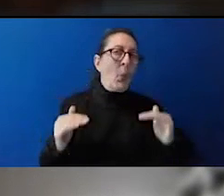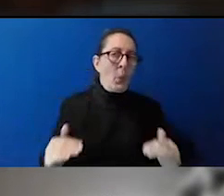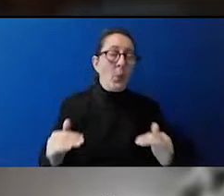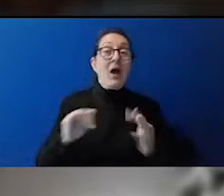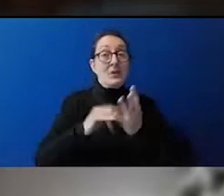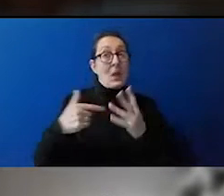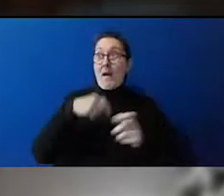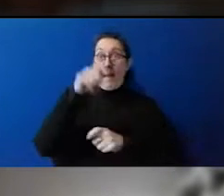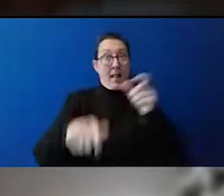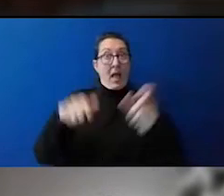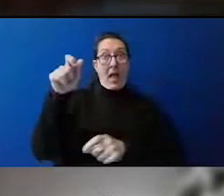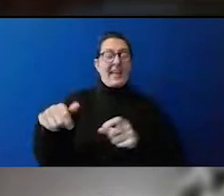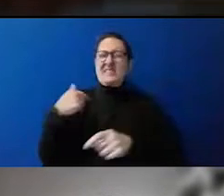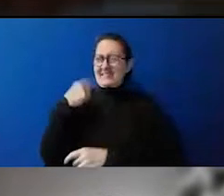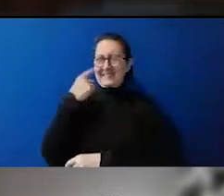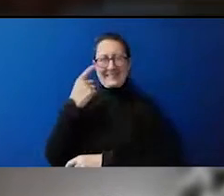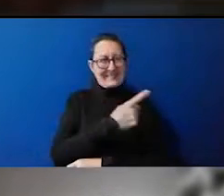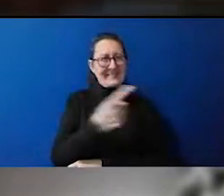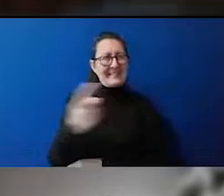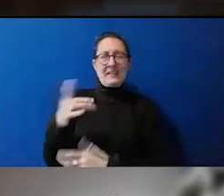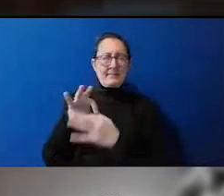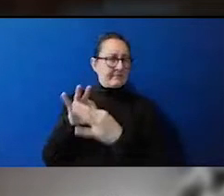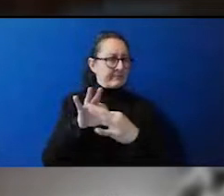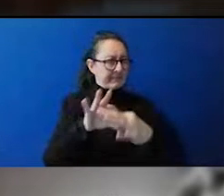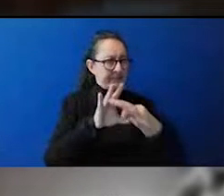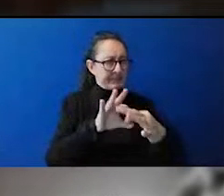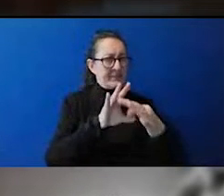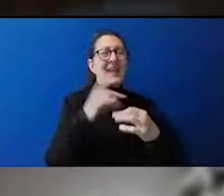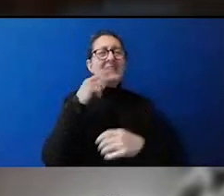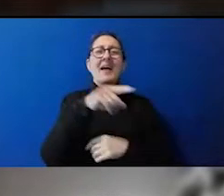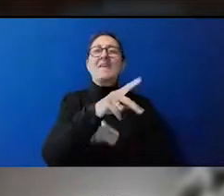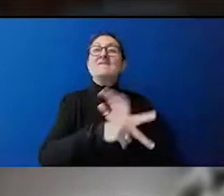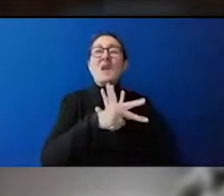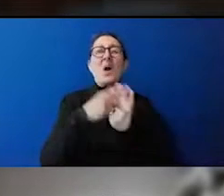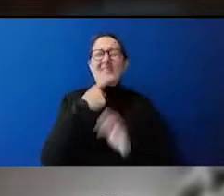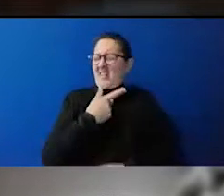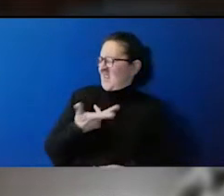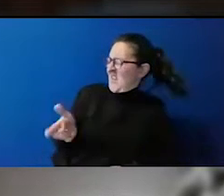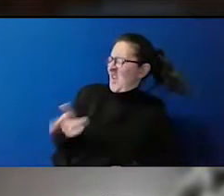about that lack of of self-compassion that also is seen in the video that we see in our clients that